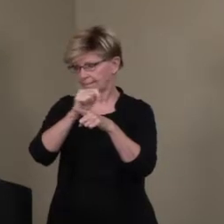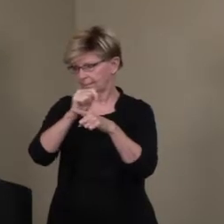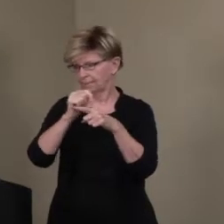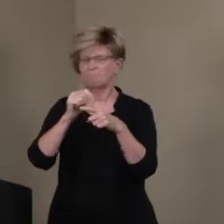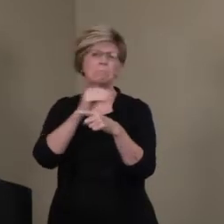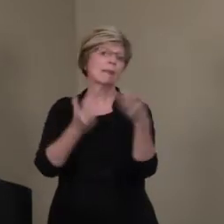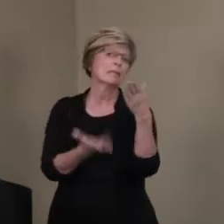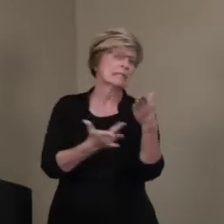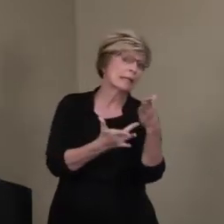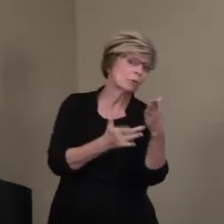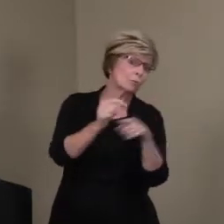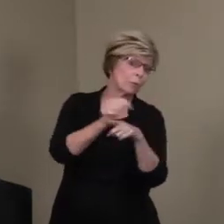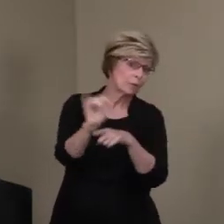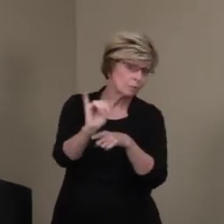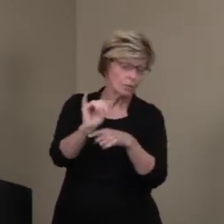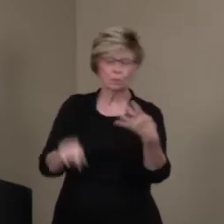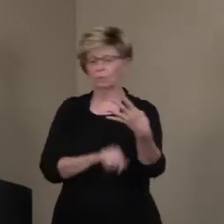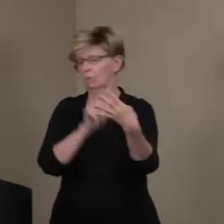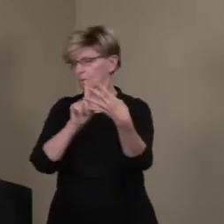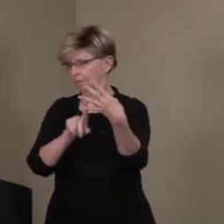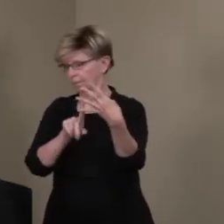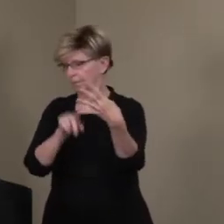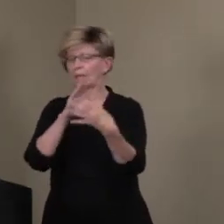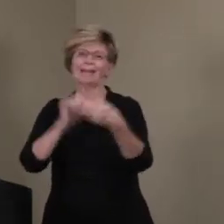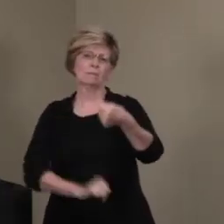technical training may be technical training as well as vocational training